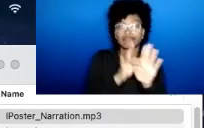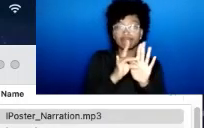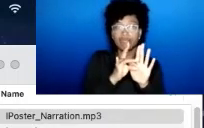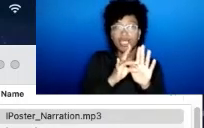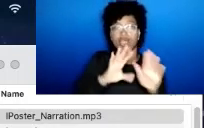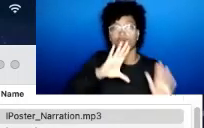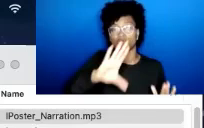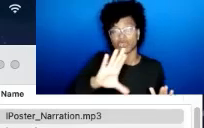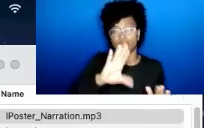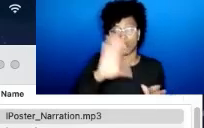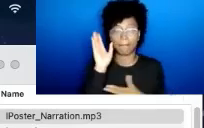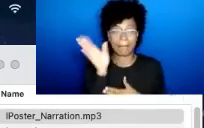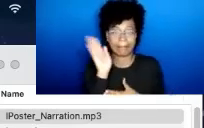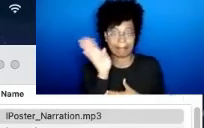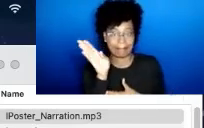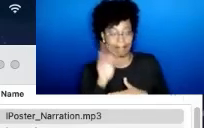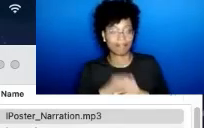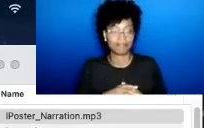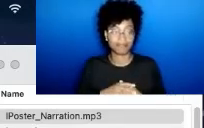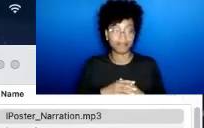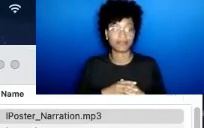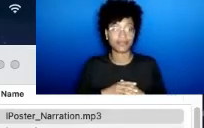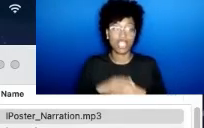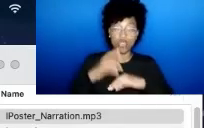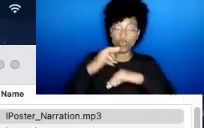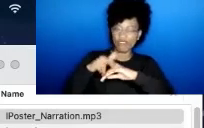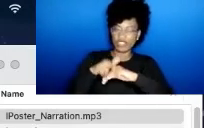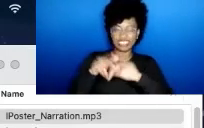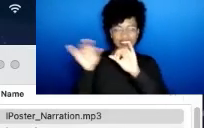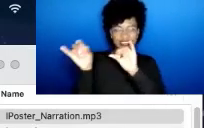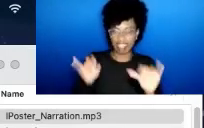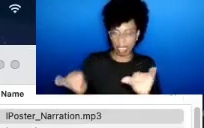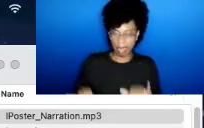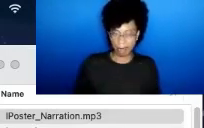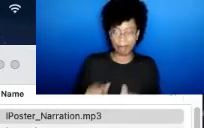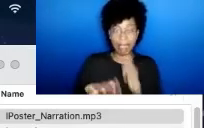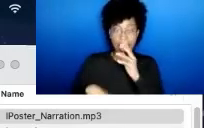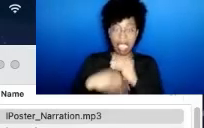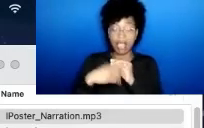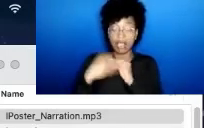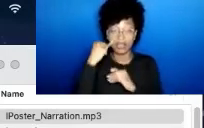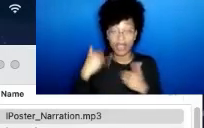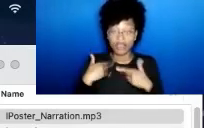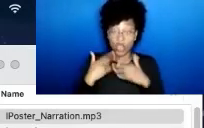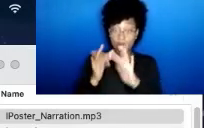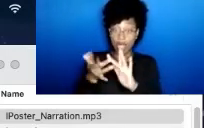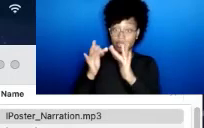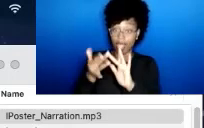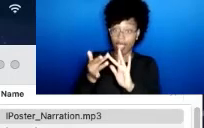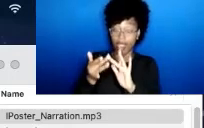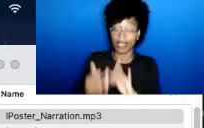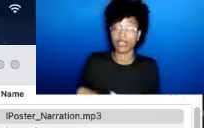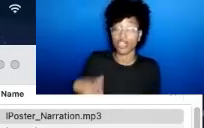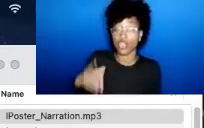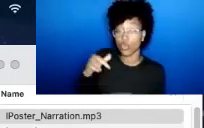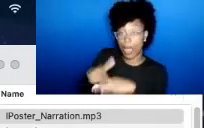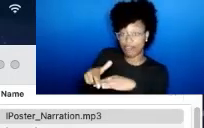07:14:39 Same thing here. Add them here. Again, if you have online references, you can and